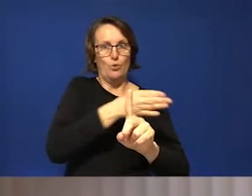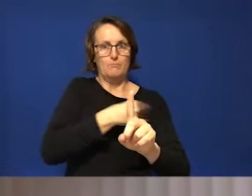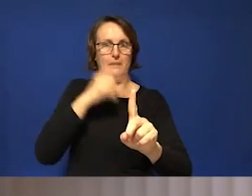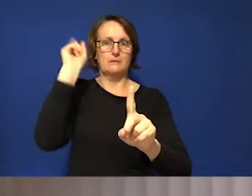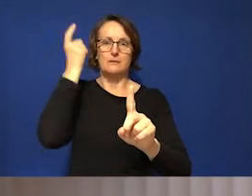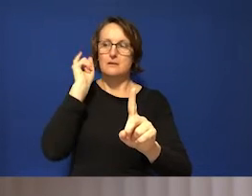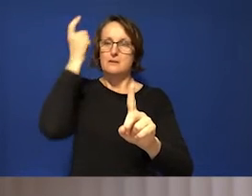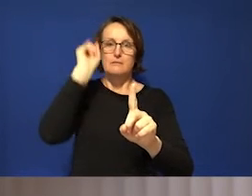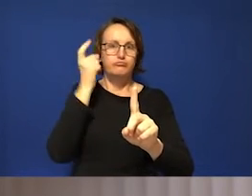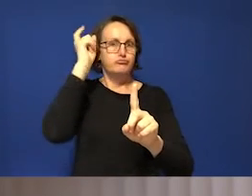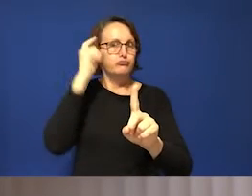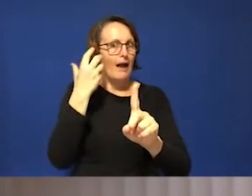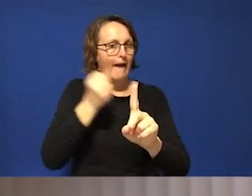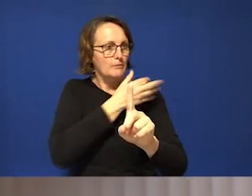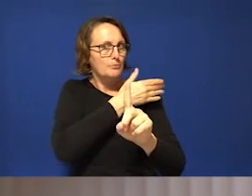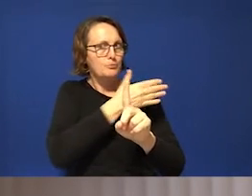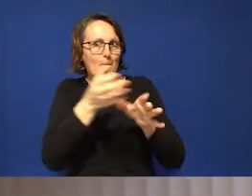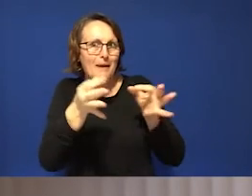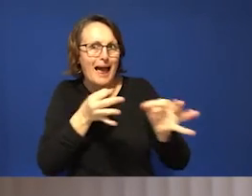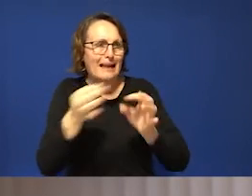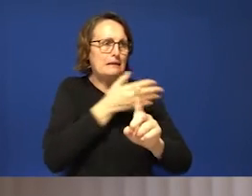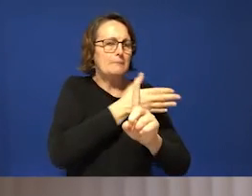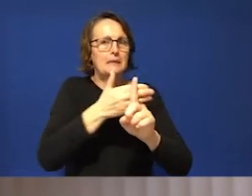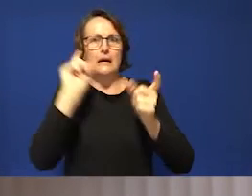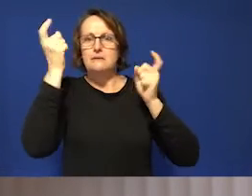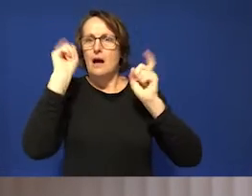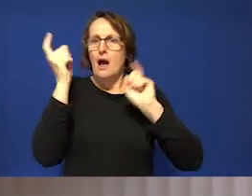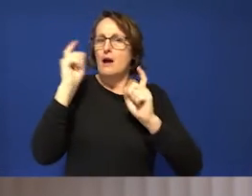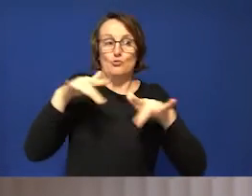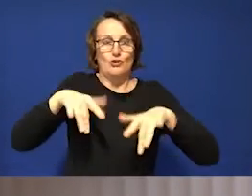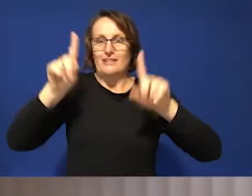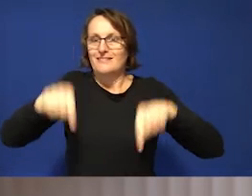That's where a lot of my anxiety was greater, I guess.